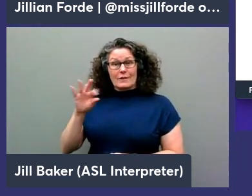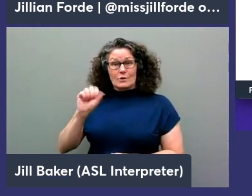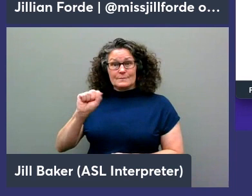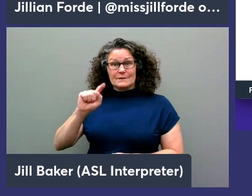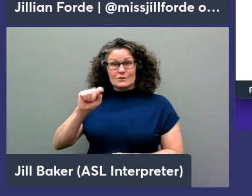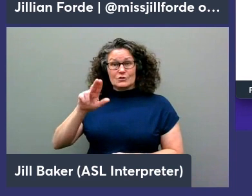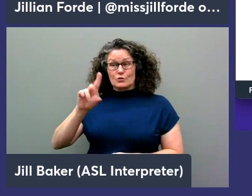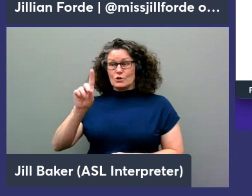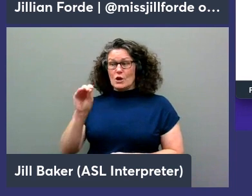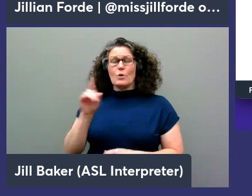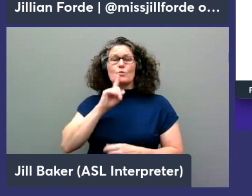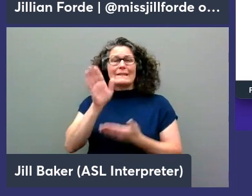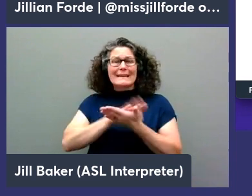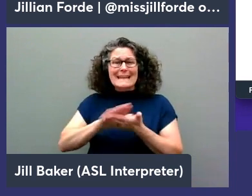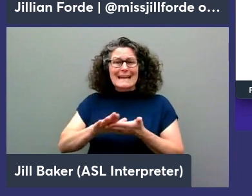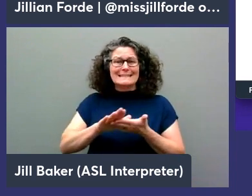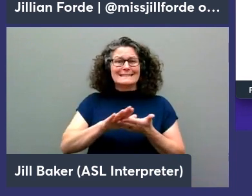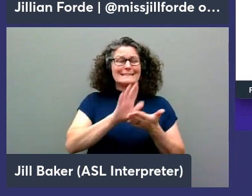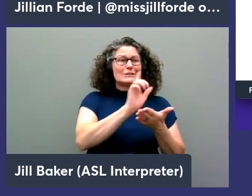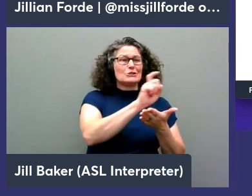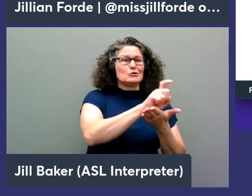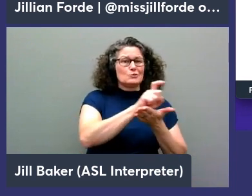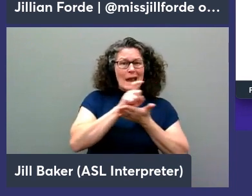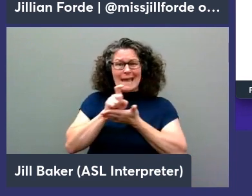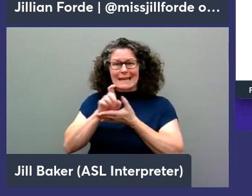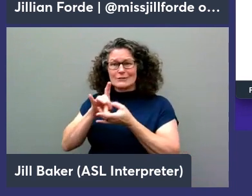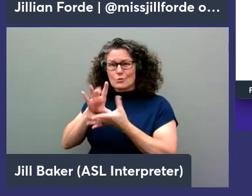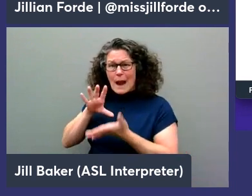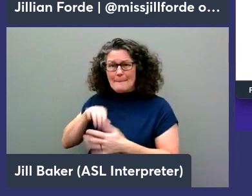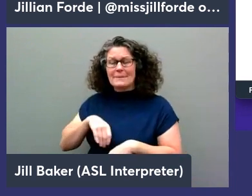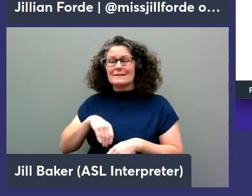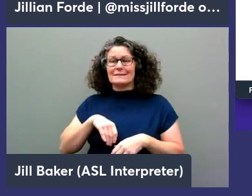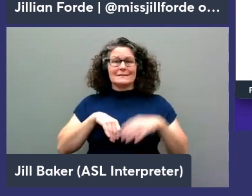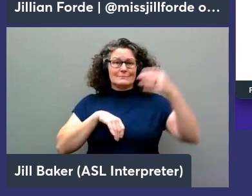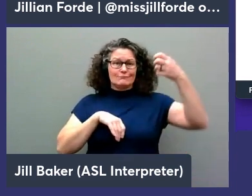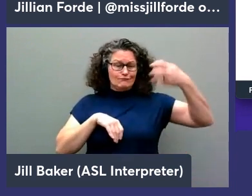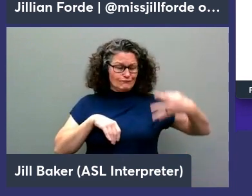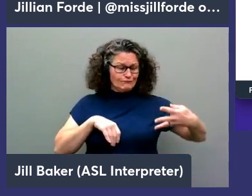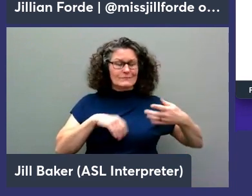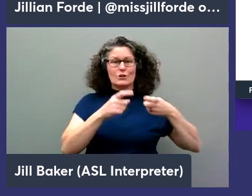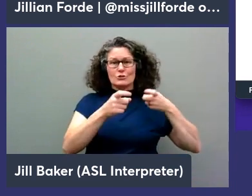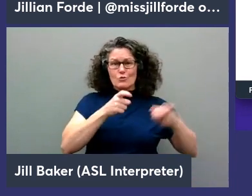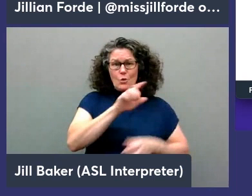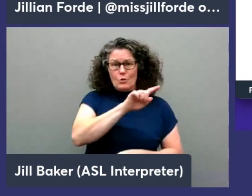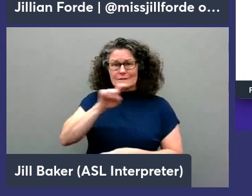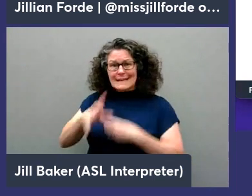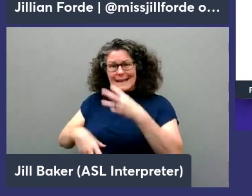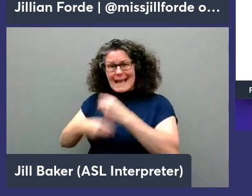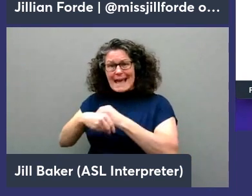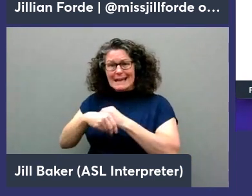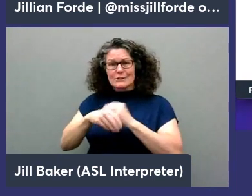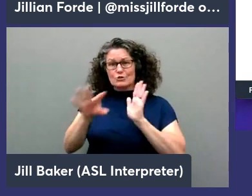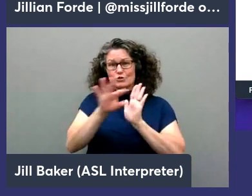a really nice drag and drop set of controls here. If I wanted to add a choice state, I could do that.